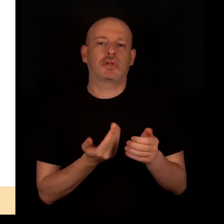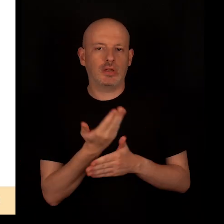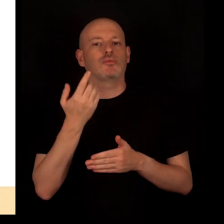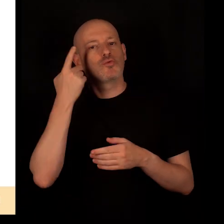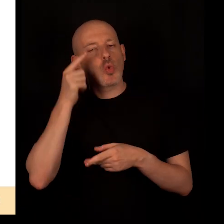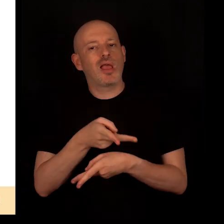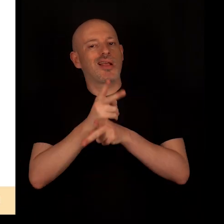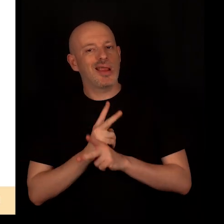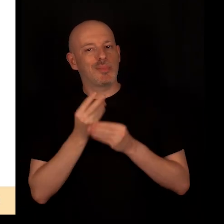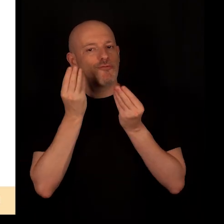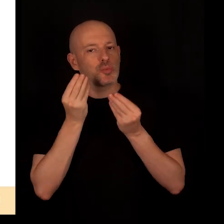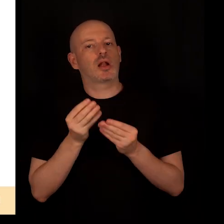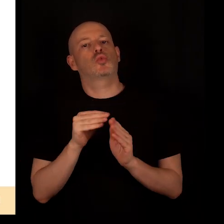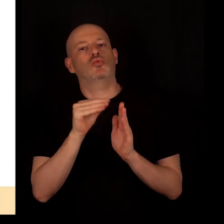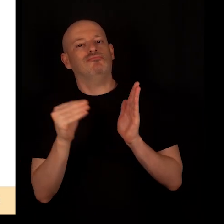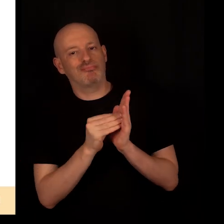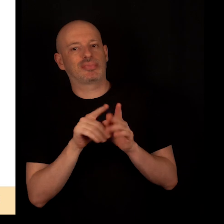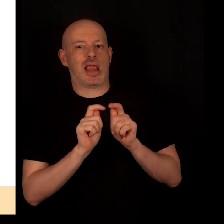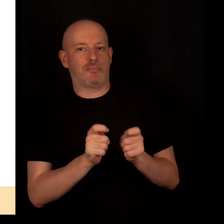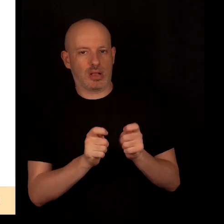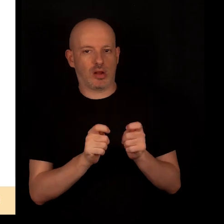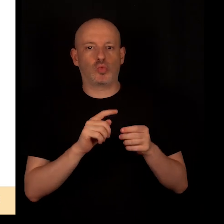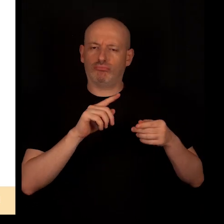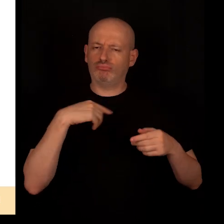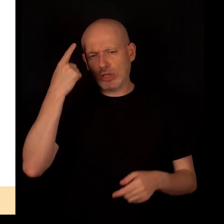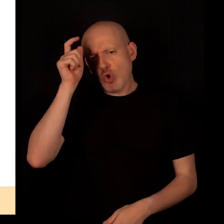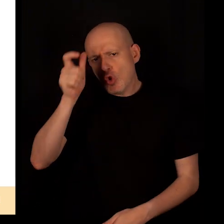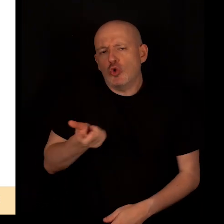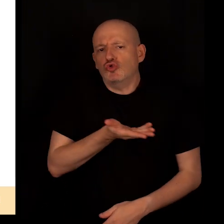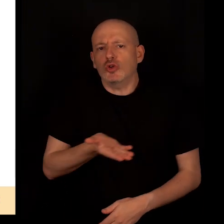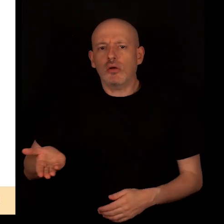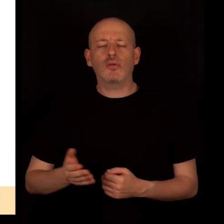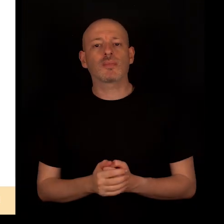so to keep the information as in the application. I think this is all logical.